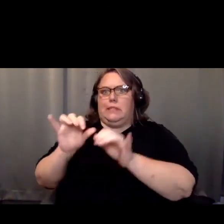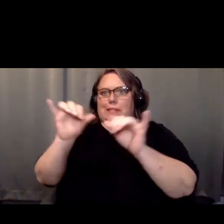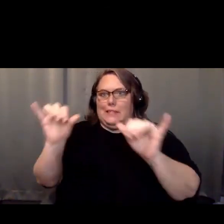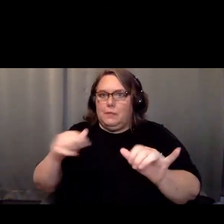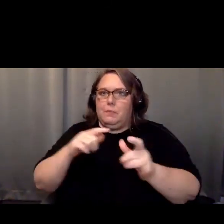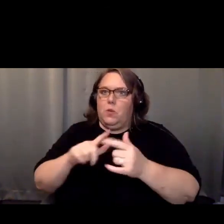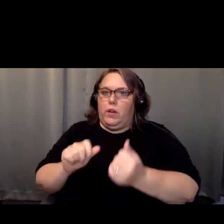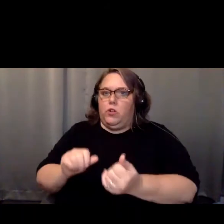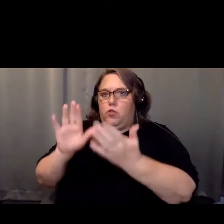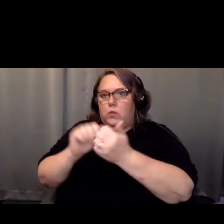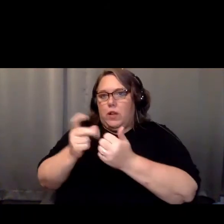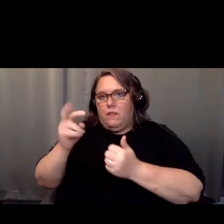at a management level.